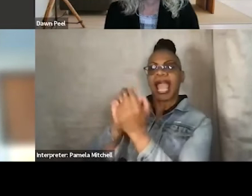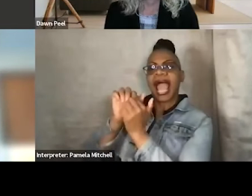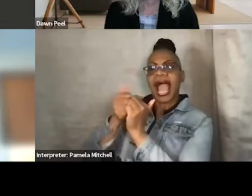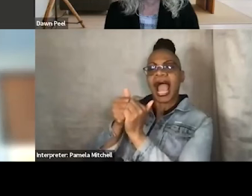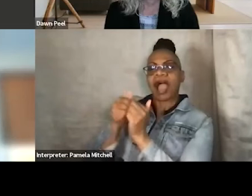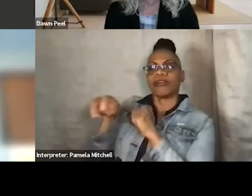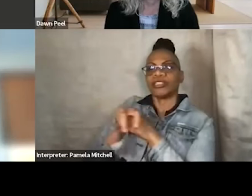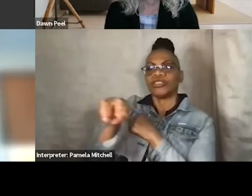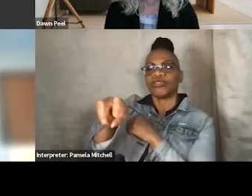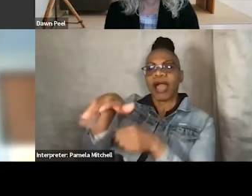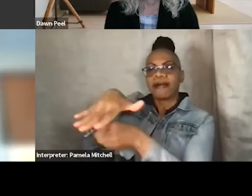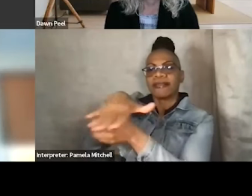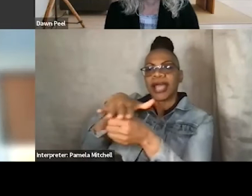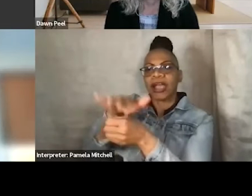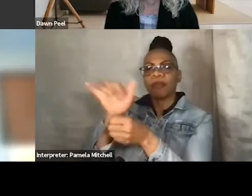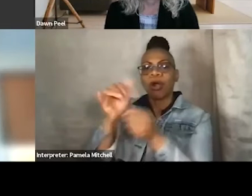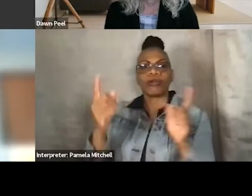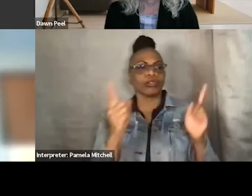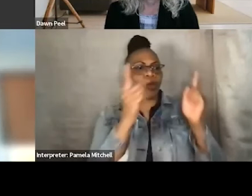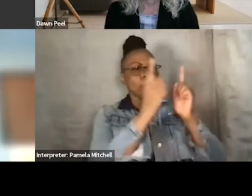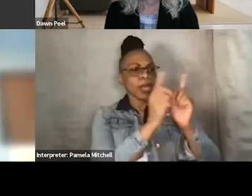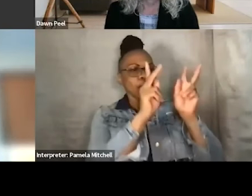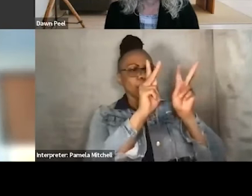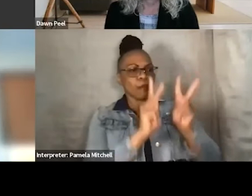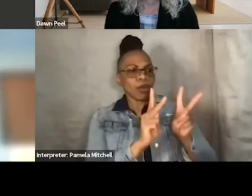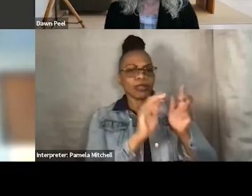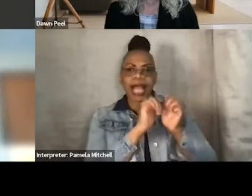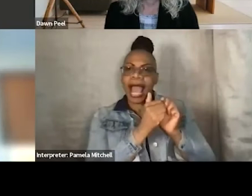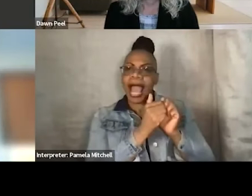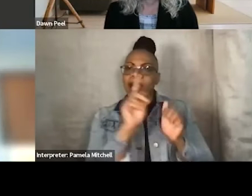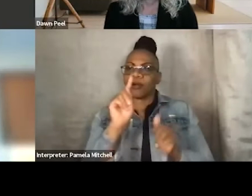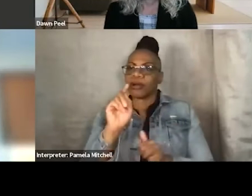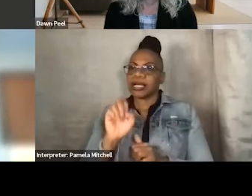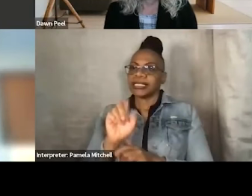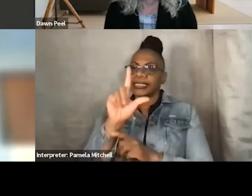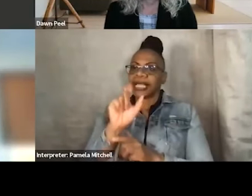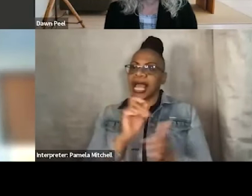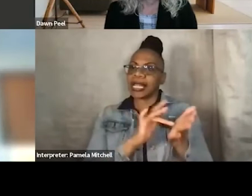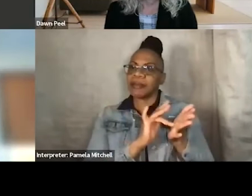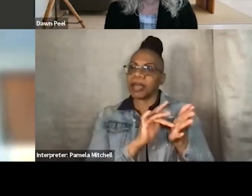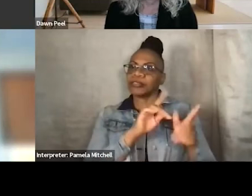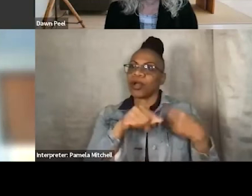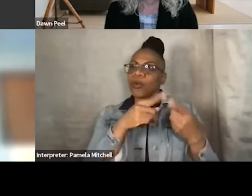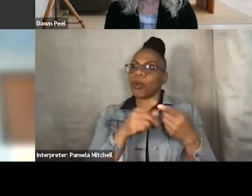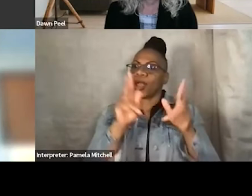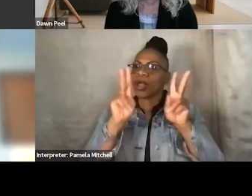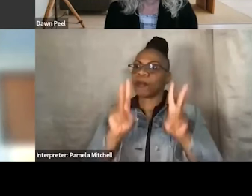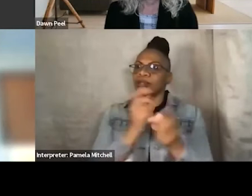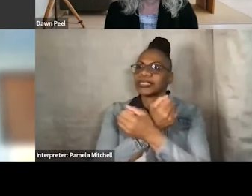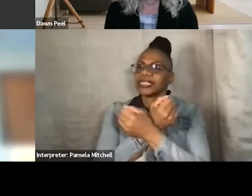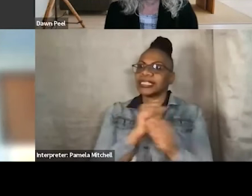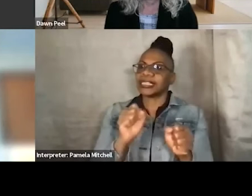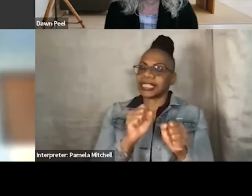but they can also meet with the individual using telemedicine when the person is in a safe setting, like a hospital jail or school,